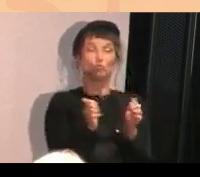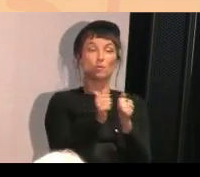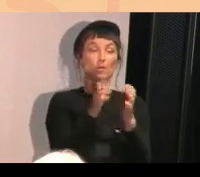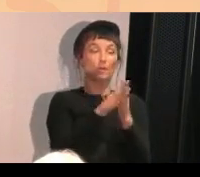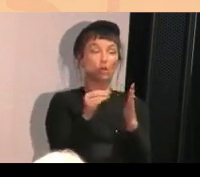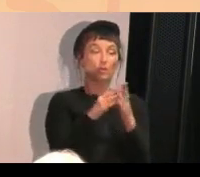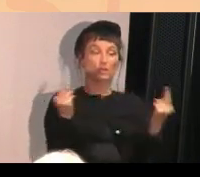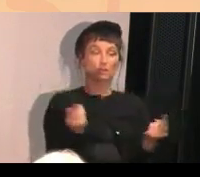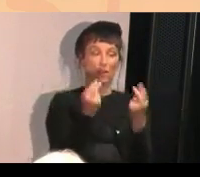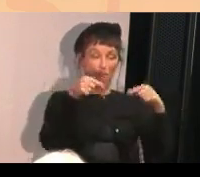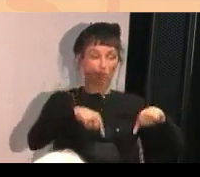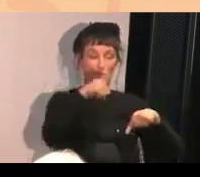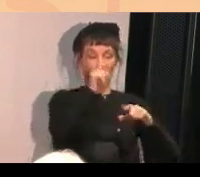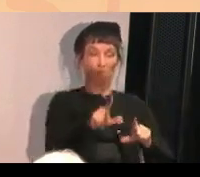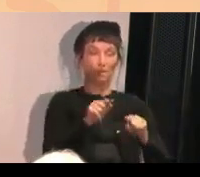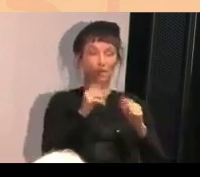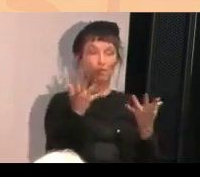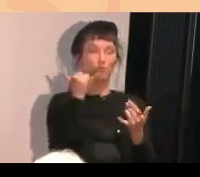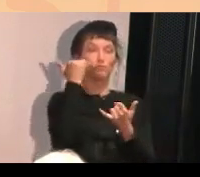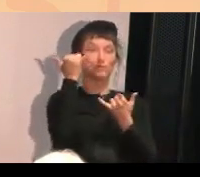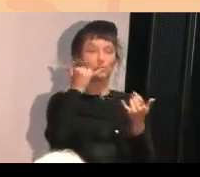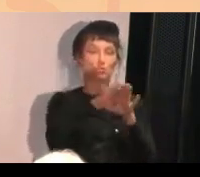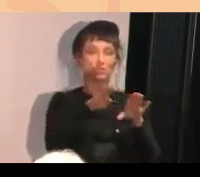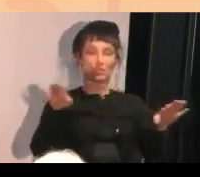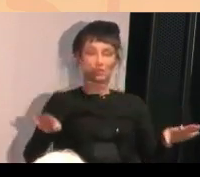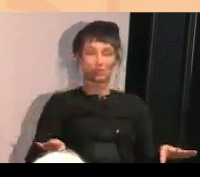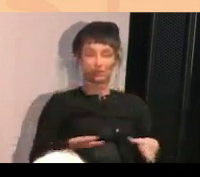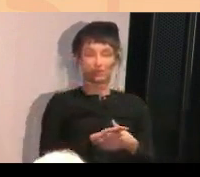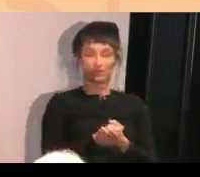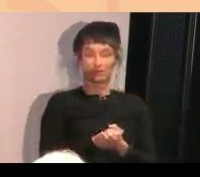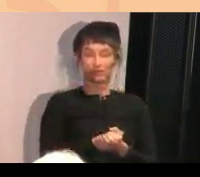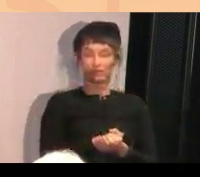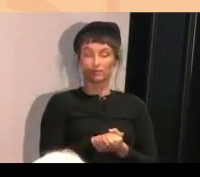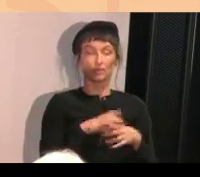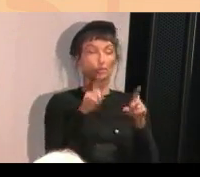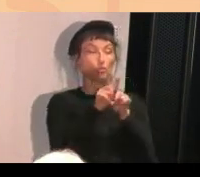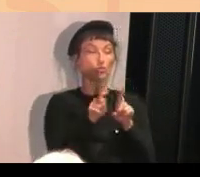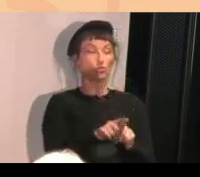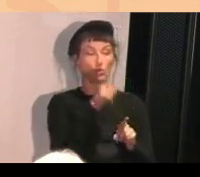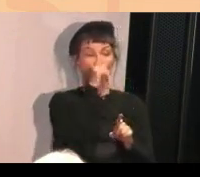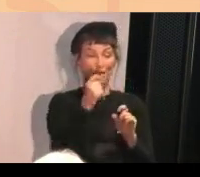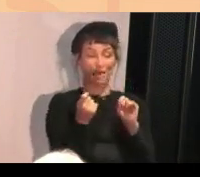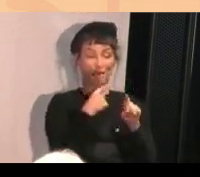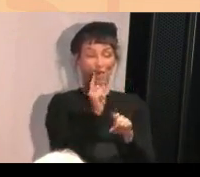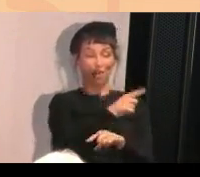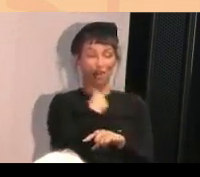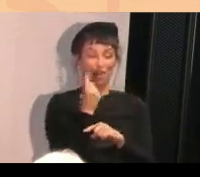for you at the reception desk and you can also email us at NIACA